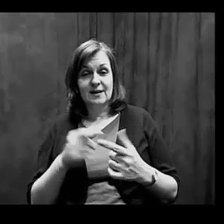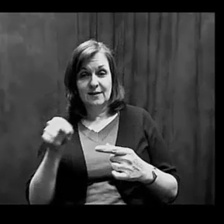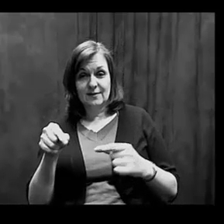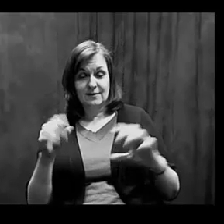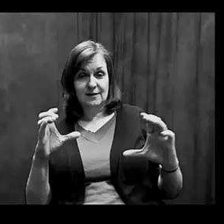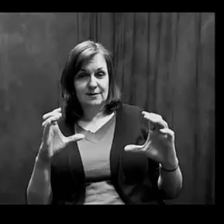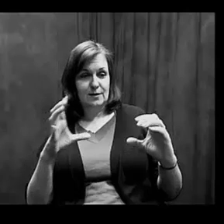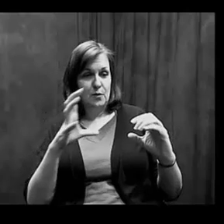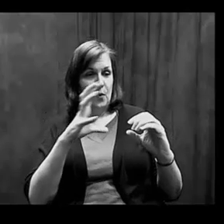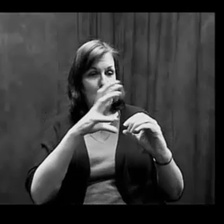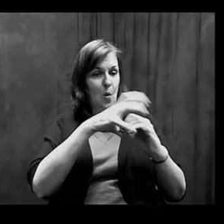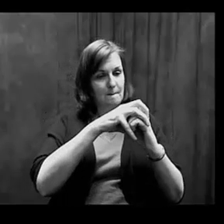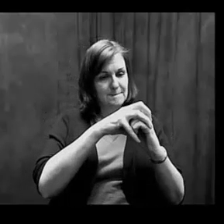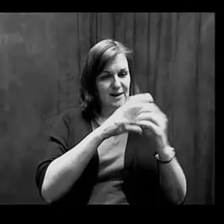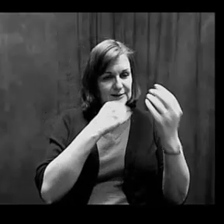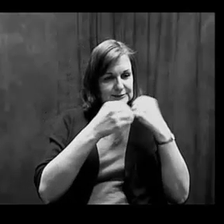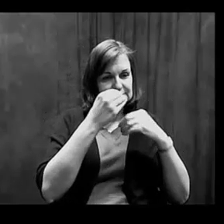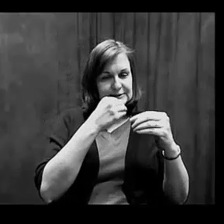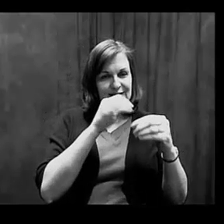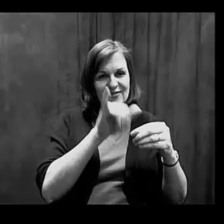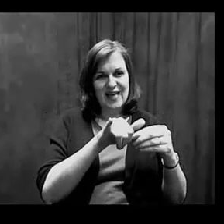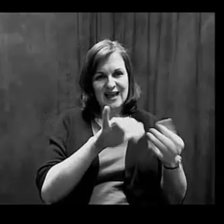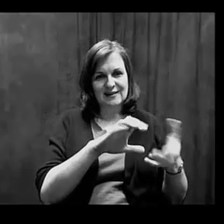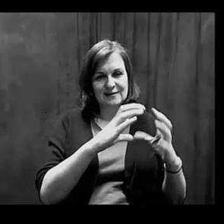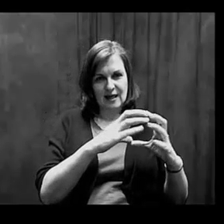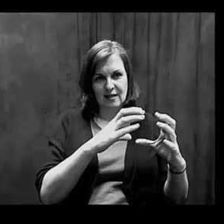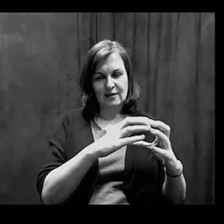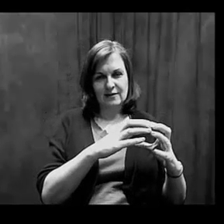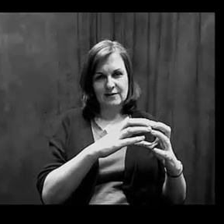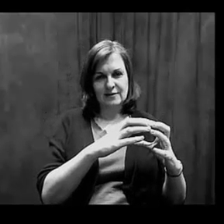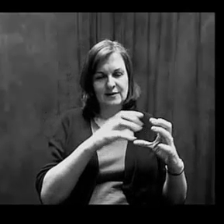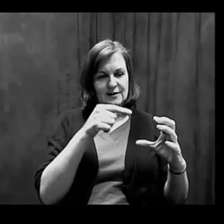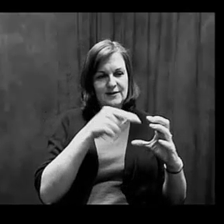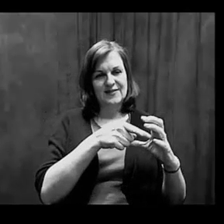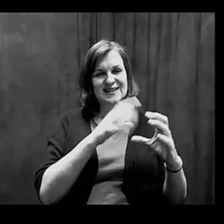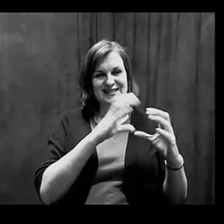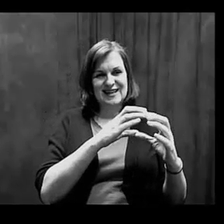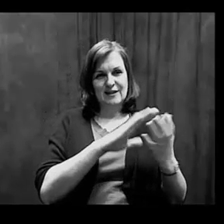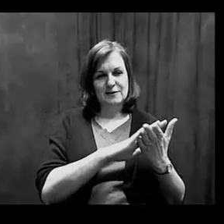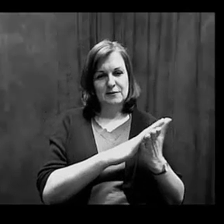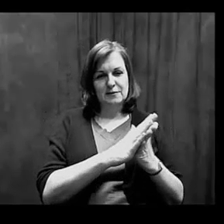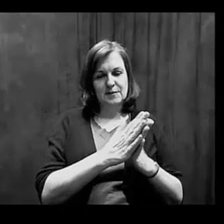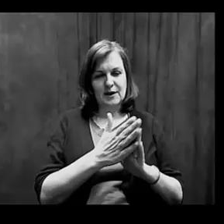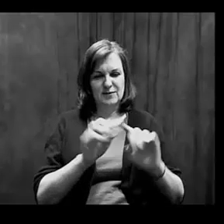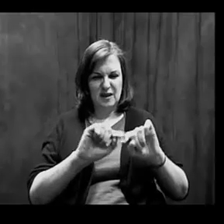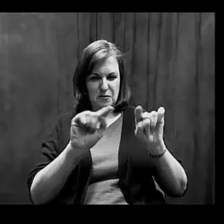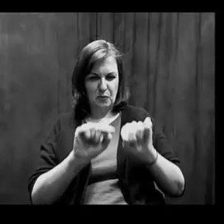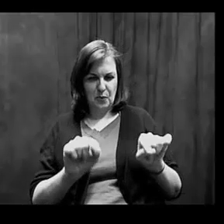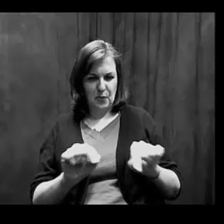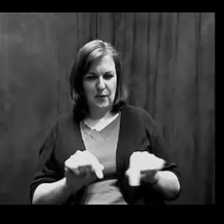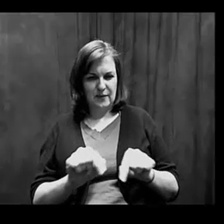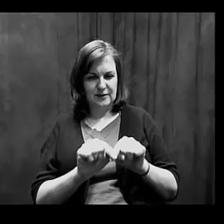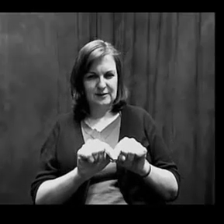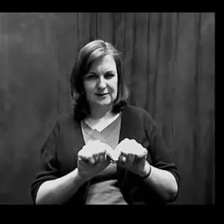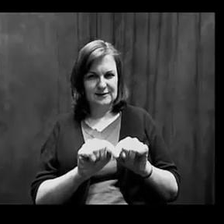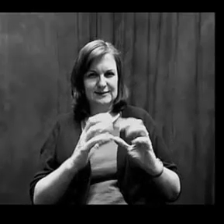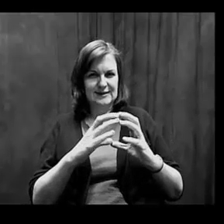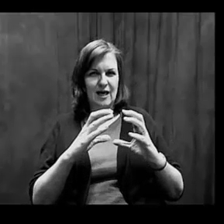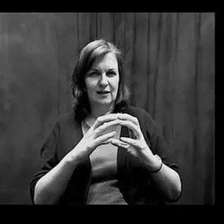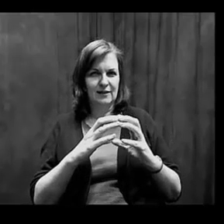and will engulf or surround and eat that dead cells of this cell is now the cell.